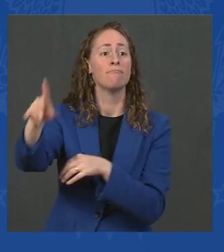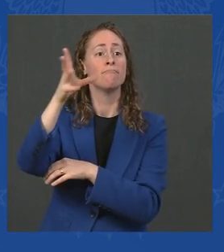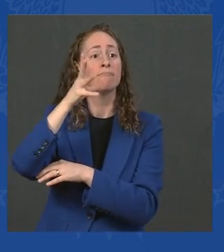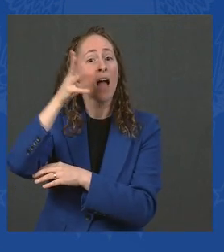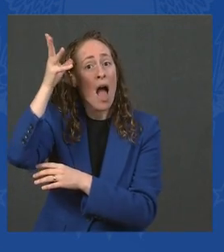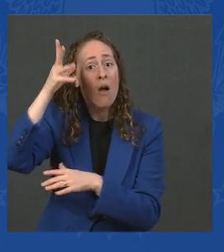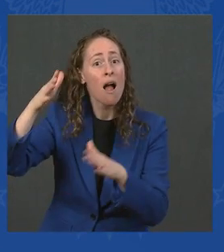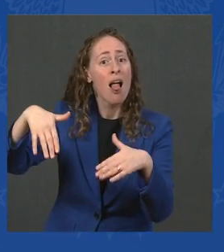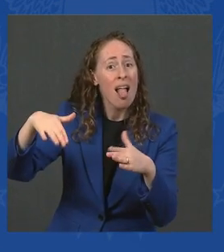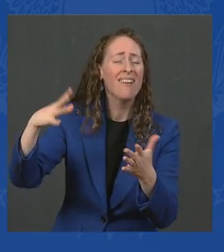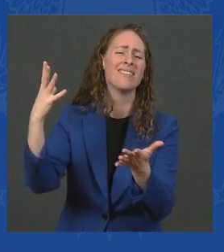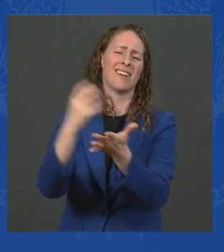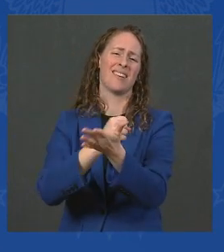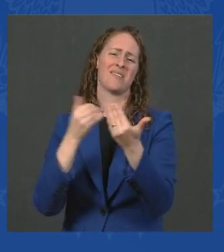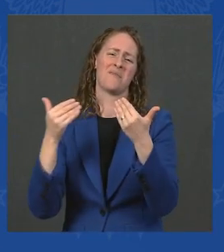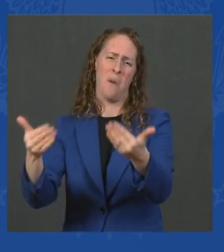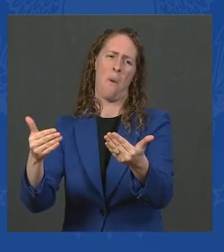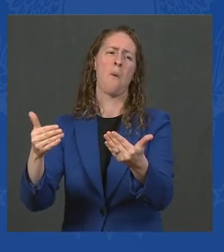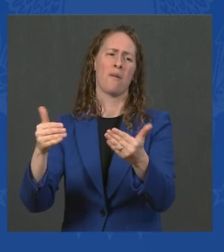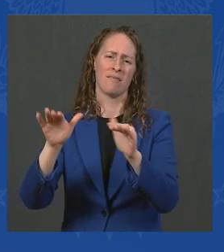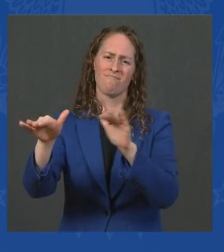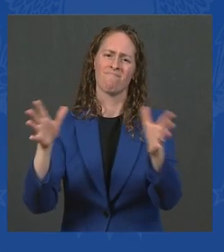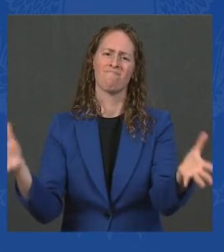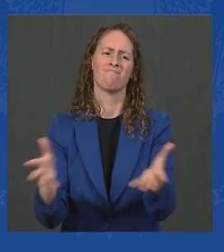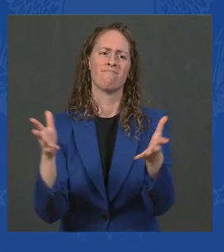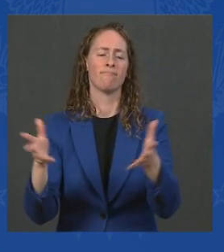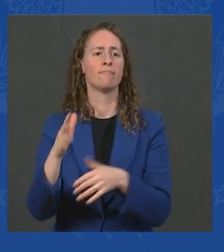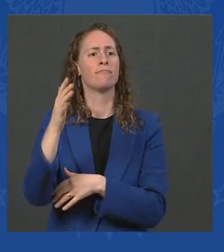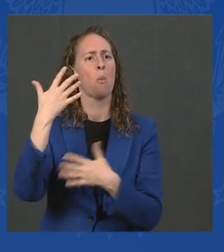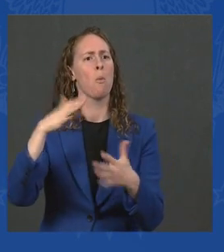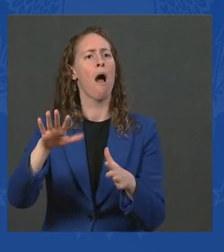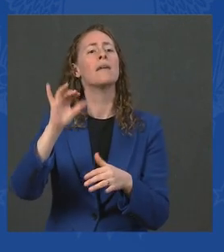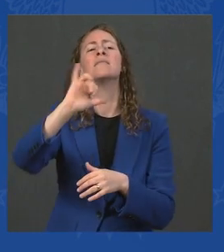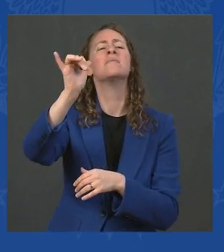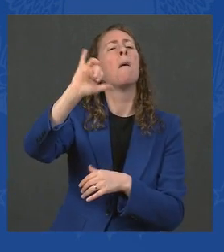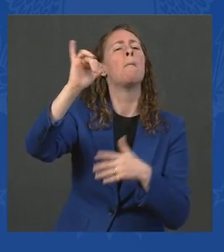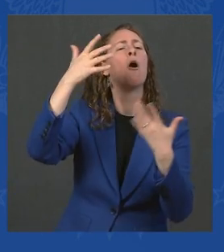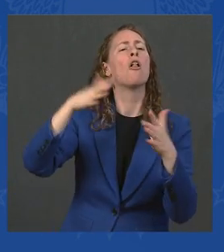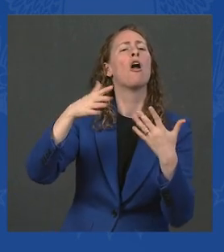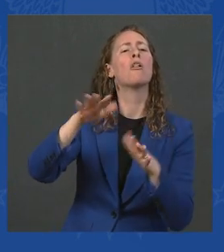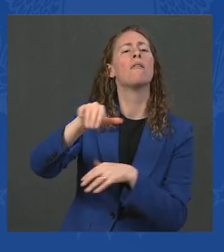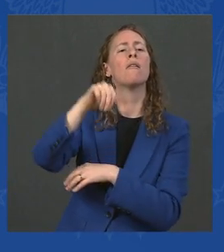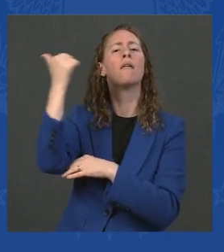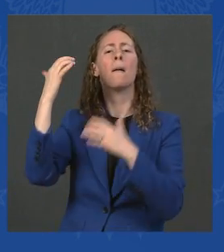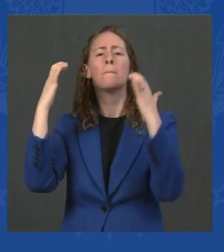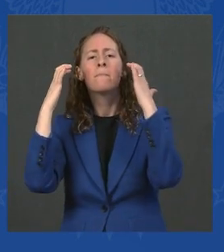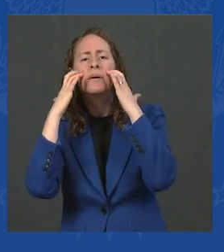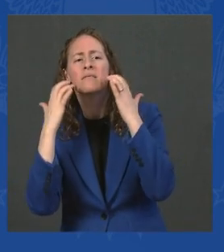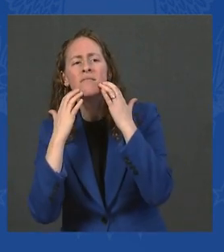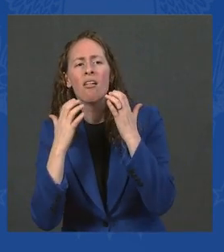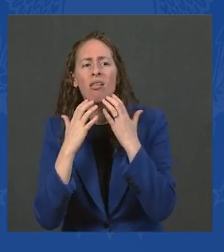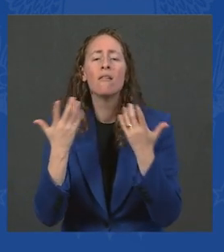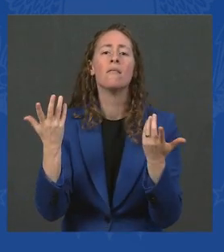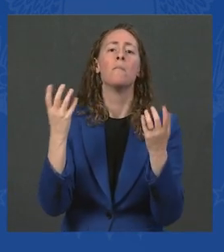You've got them vaccinated for all kinds of other things -- measles, mumps, rubella. For them to go to school, to be able to play sports,